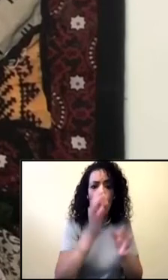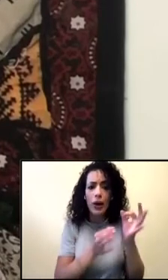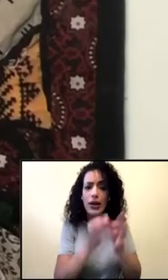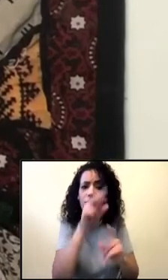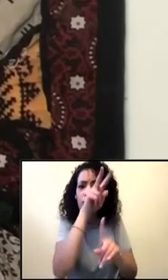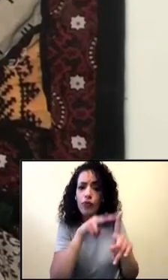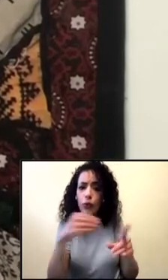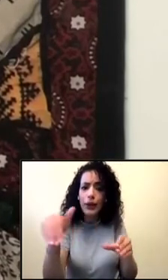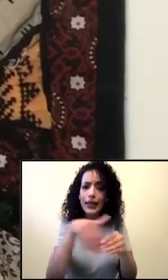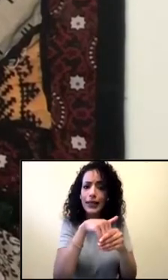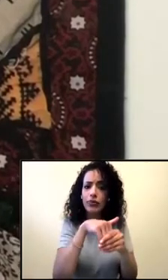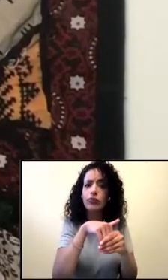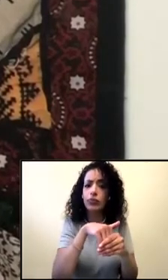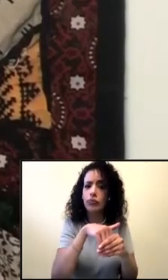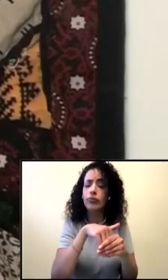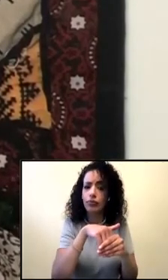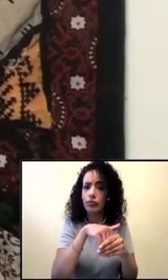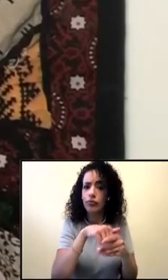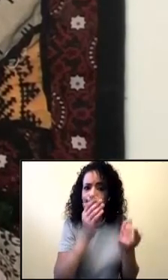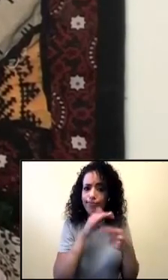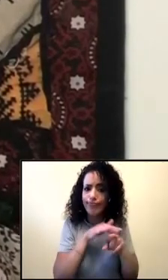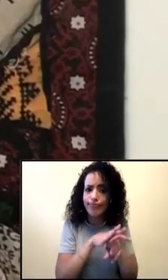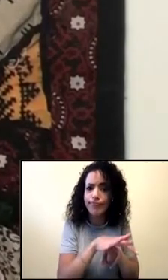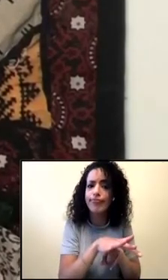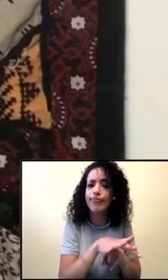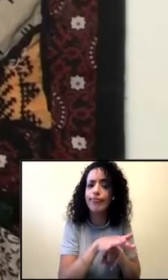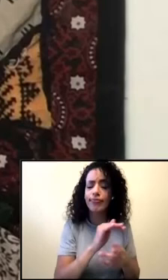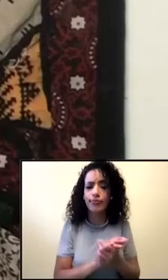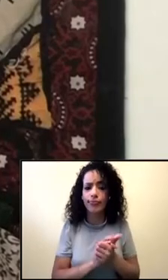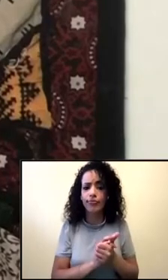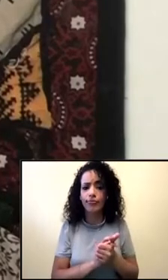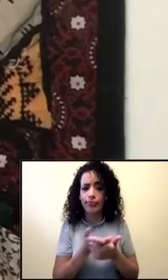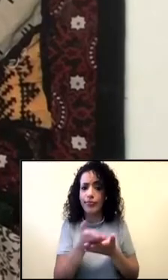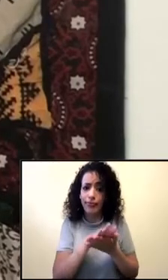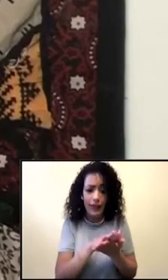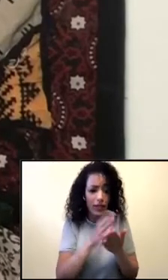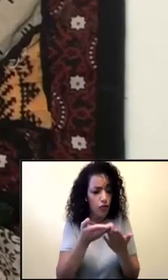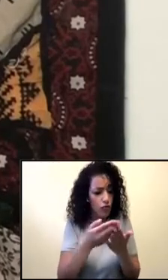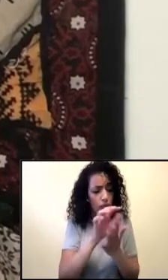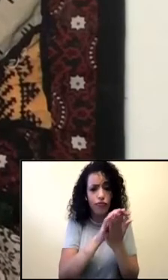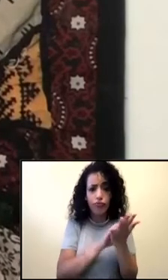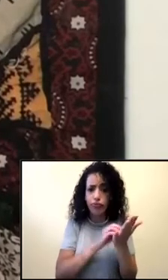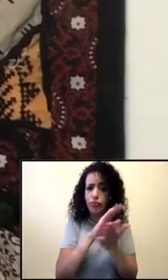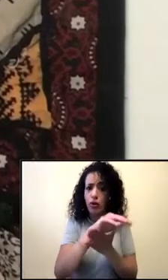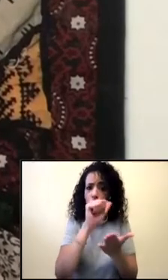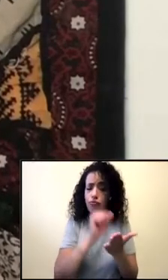actual history or written history comes from a documented source, or you know reliable sources